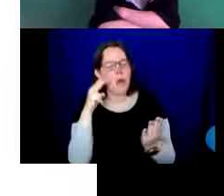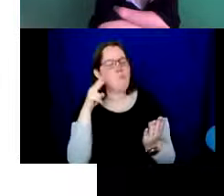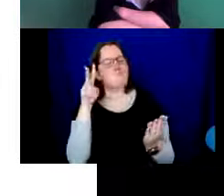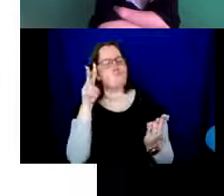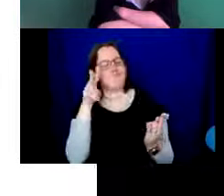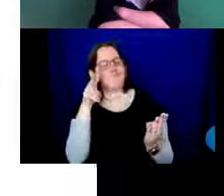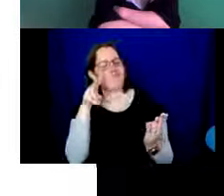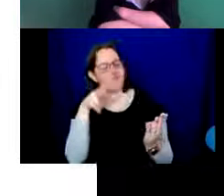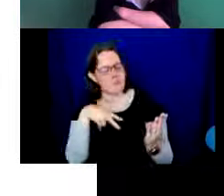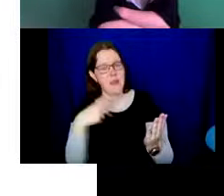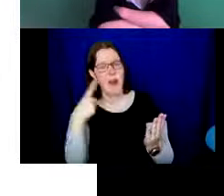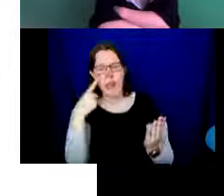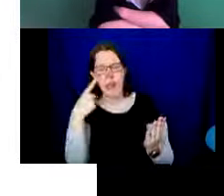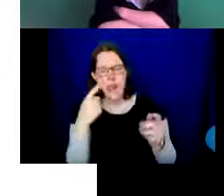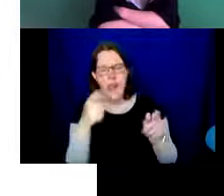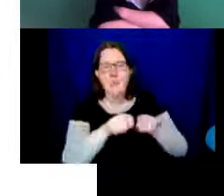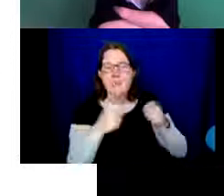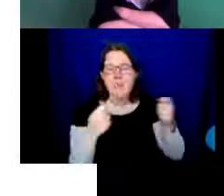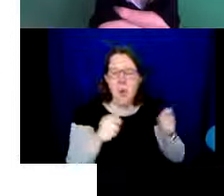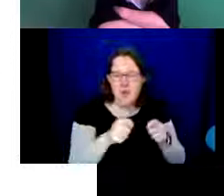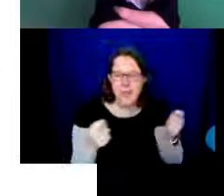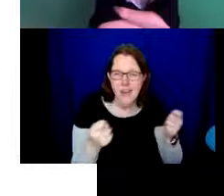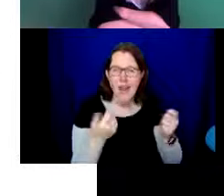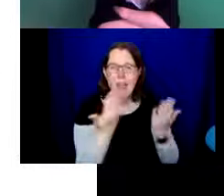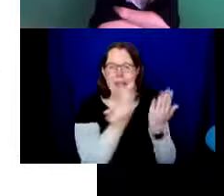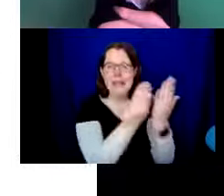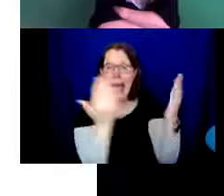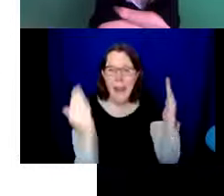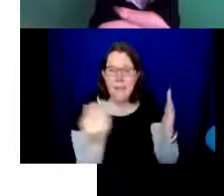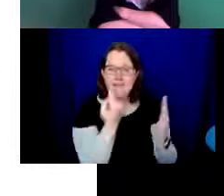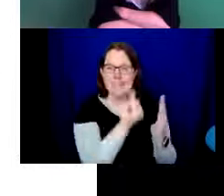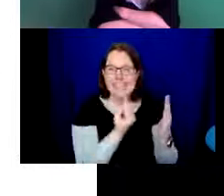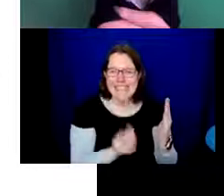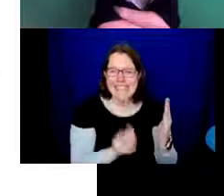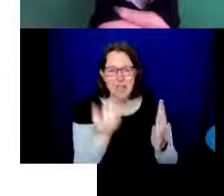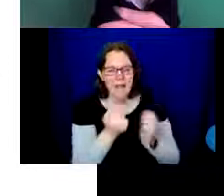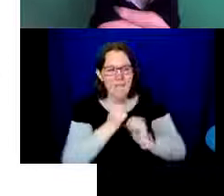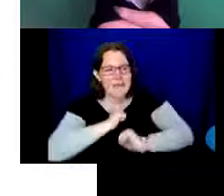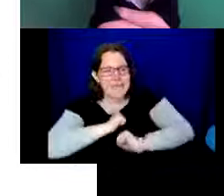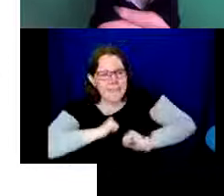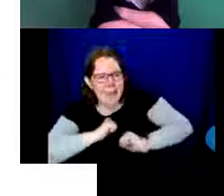terms of space and extras so that's another thing as well because some galleries are saying